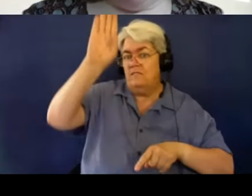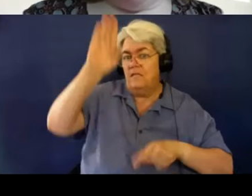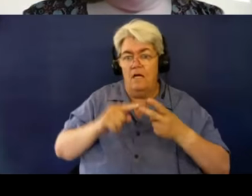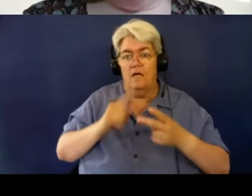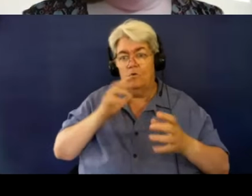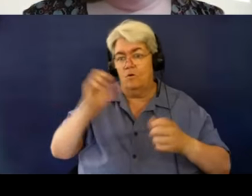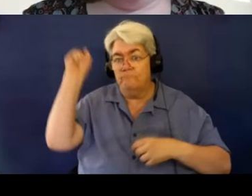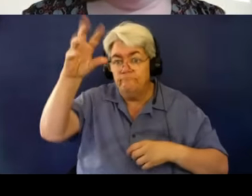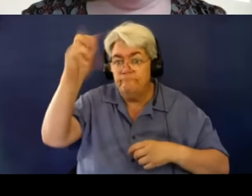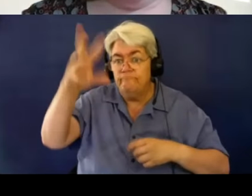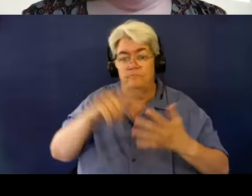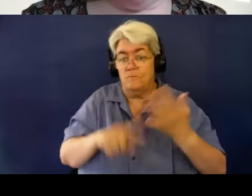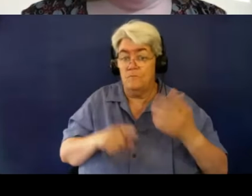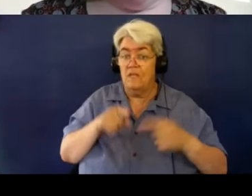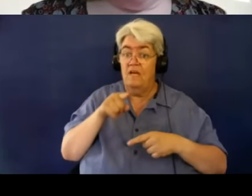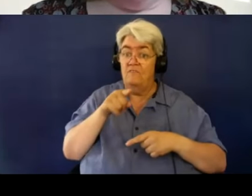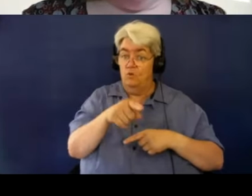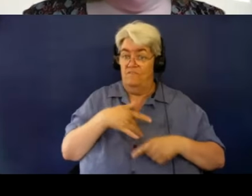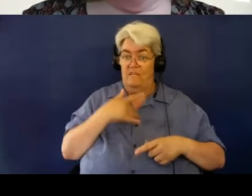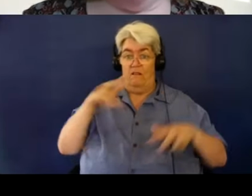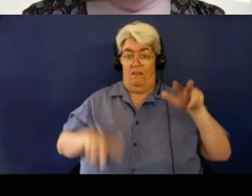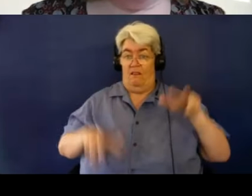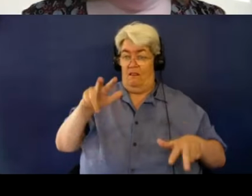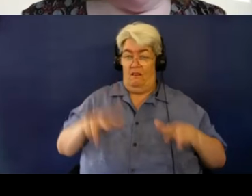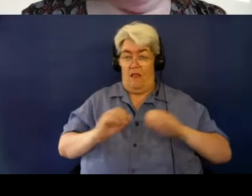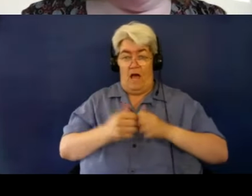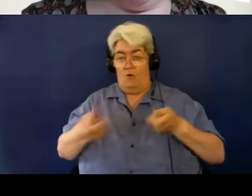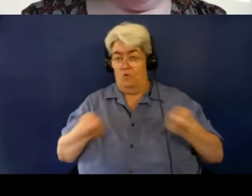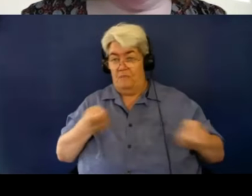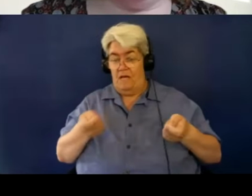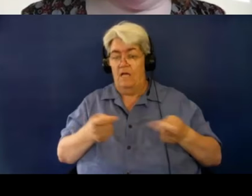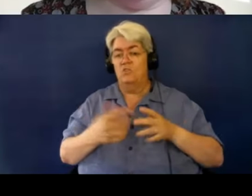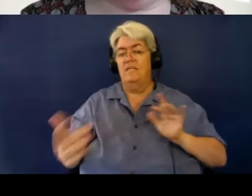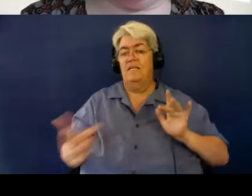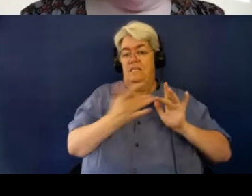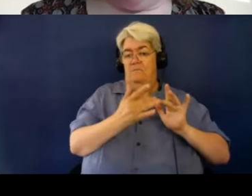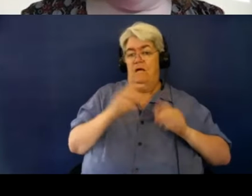If you would like any assistance with facilitation during your event, please e-mail events@thearc.org.